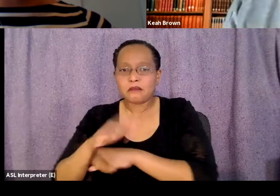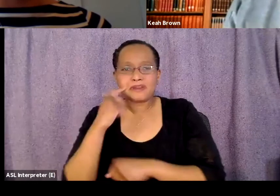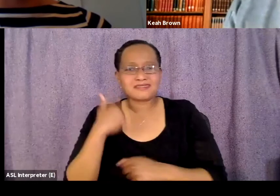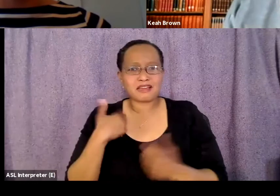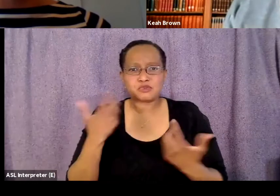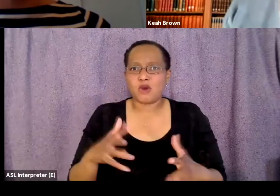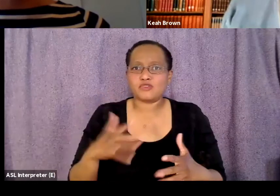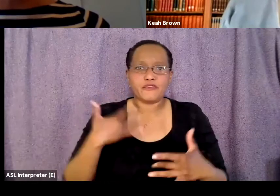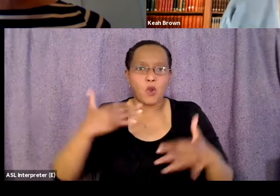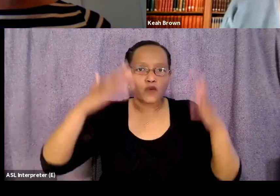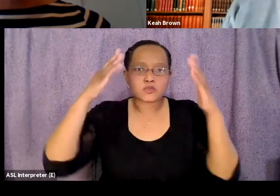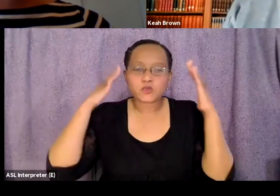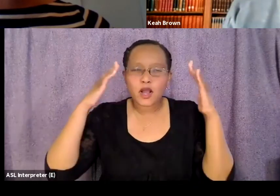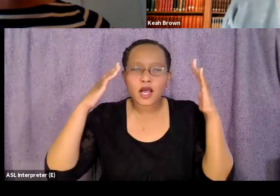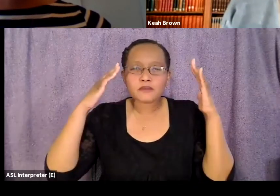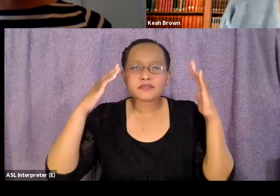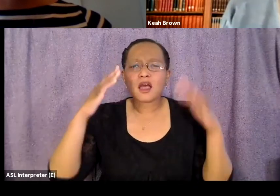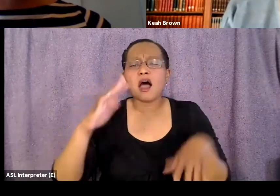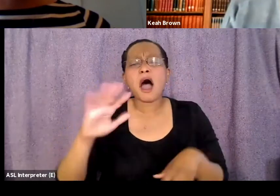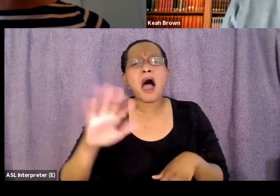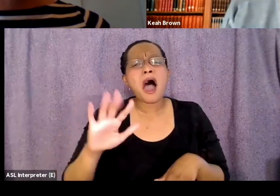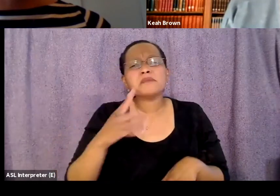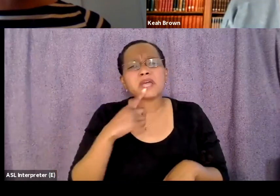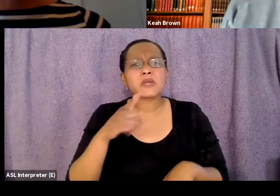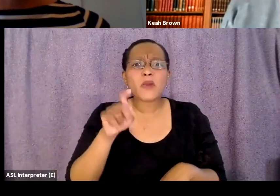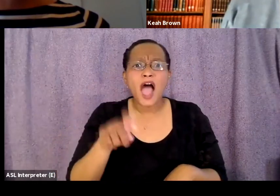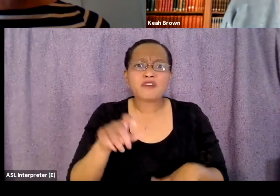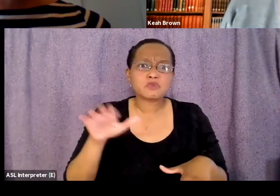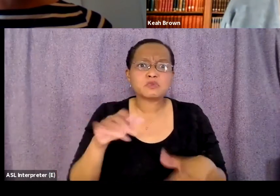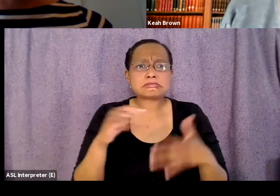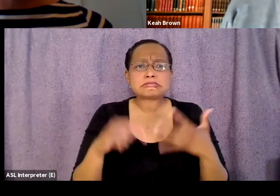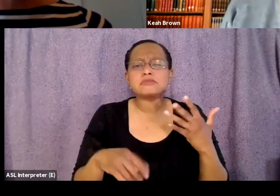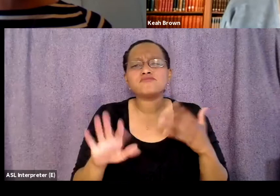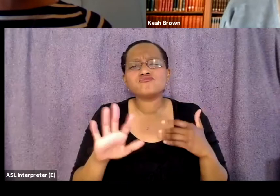like oh my gosh, but you have to do this, and this, and this, and this if I mark it down by the hour.